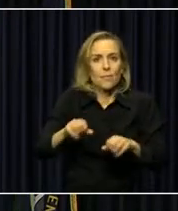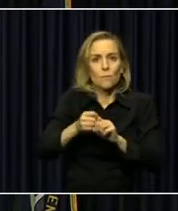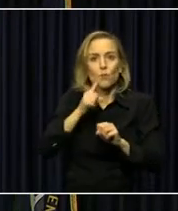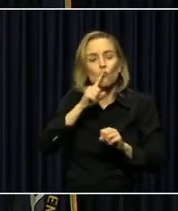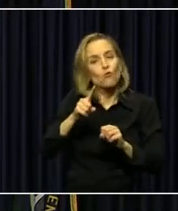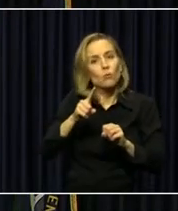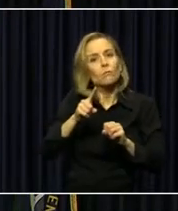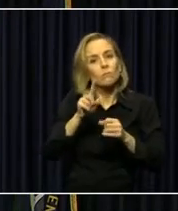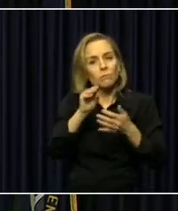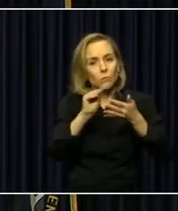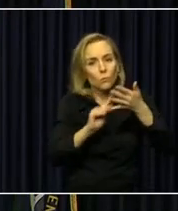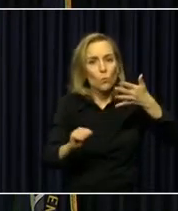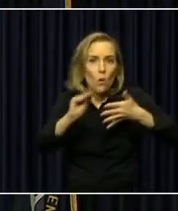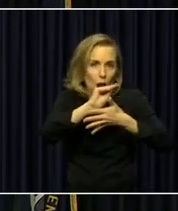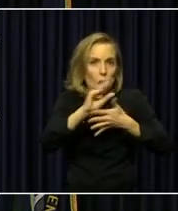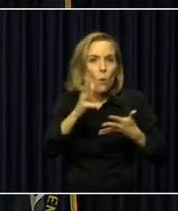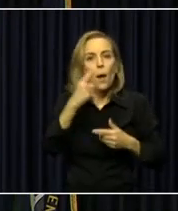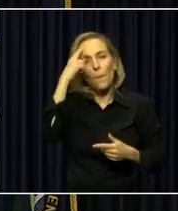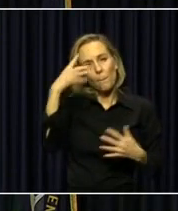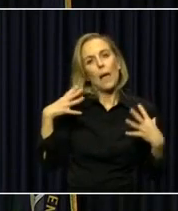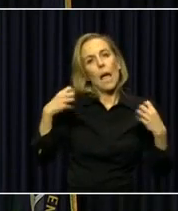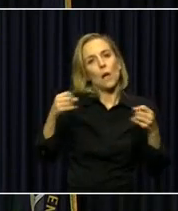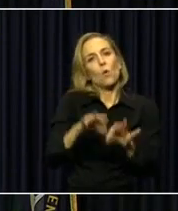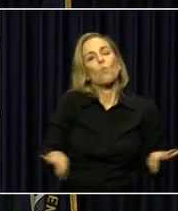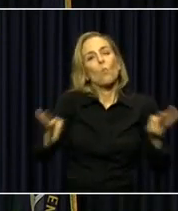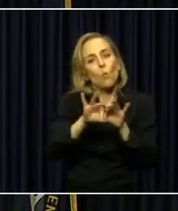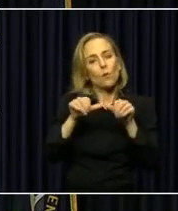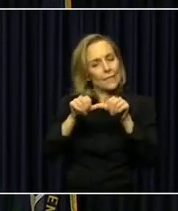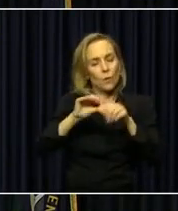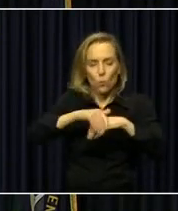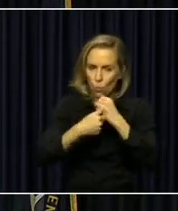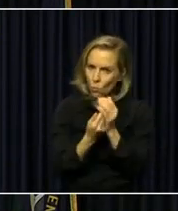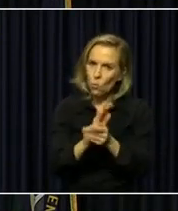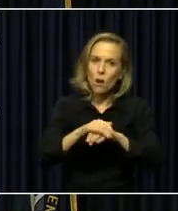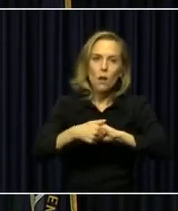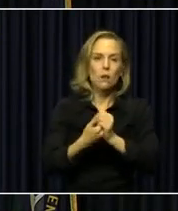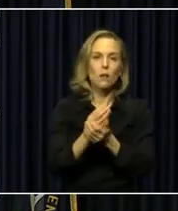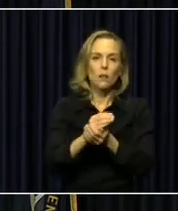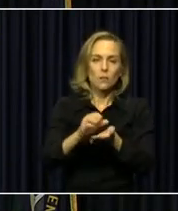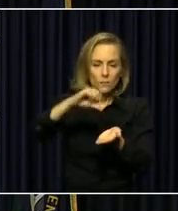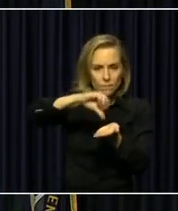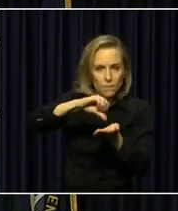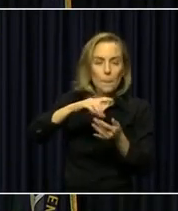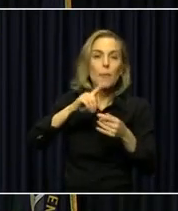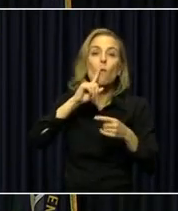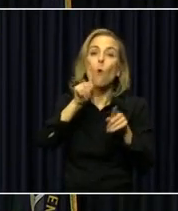WE ALSO ASK YOU EVERY DAY TO DO THE RIGHT THING AND TO SHOW